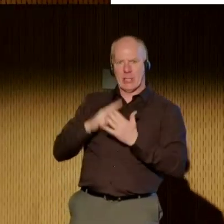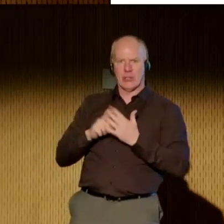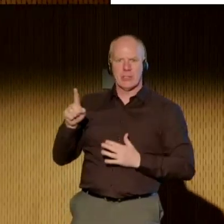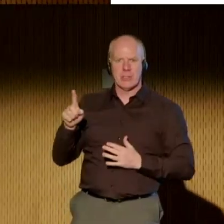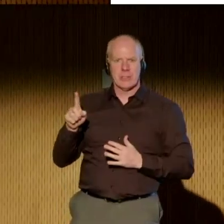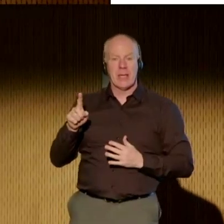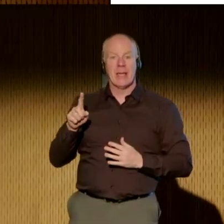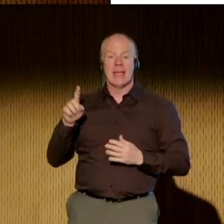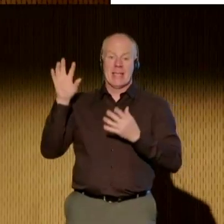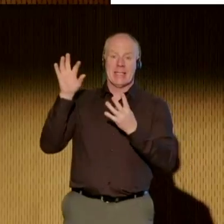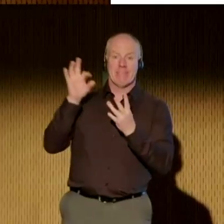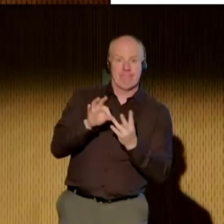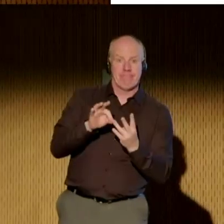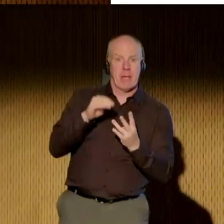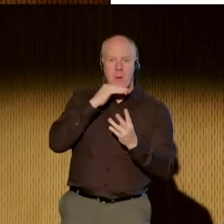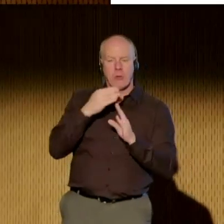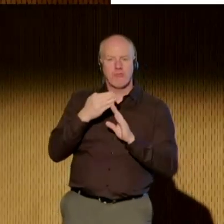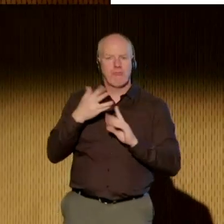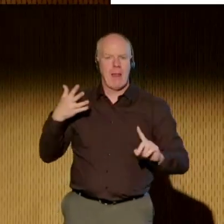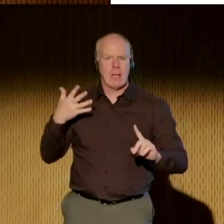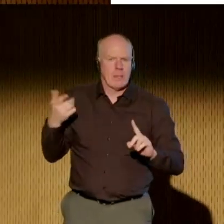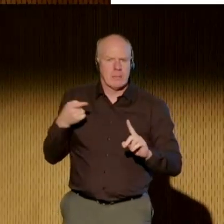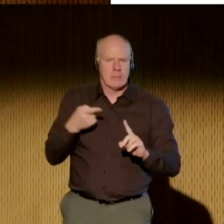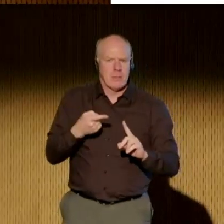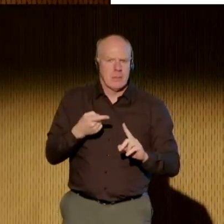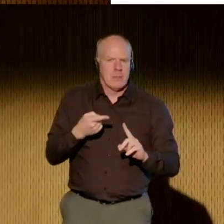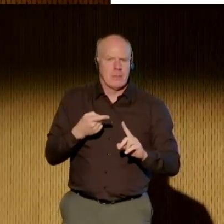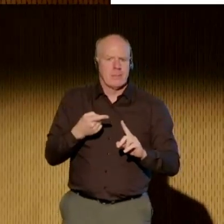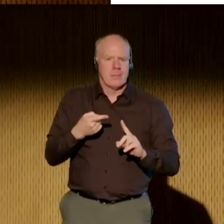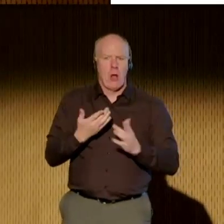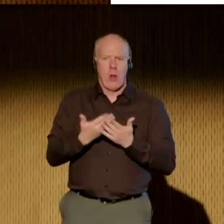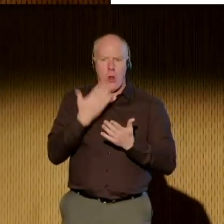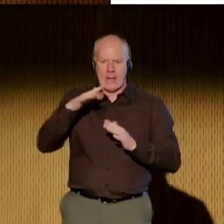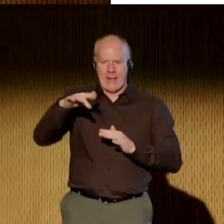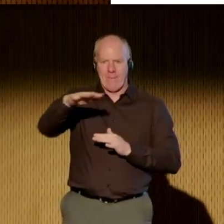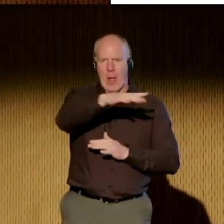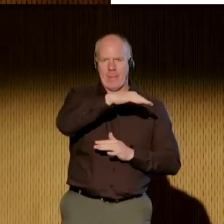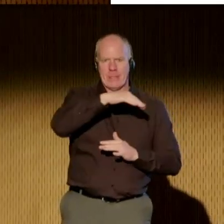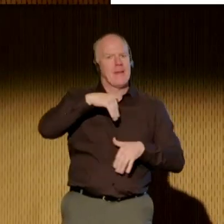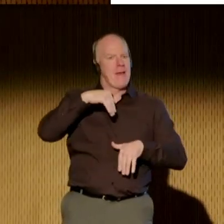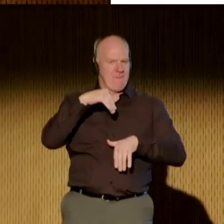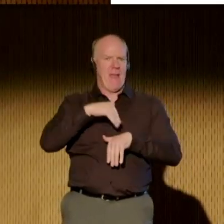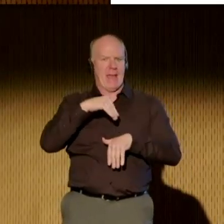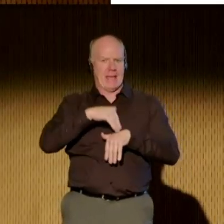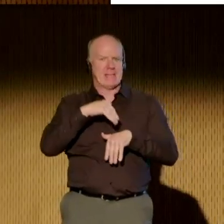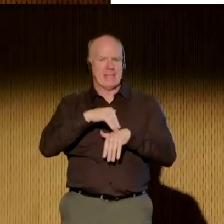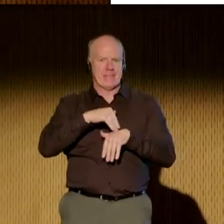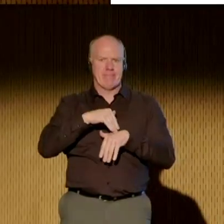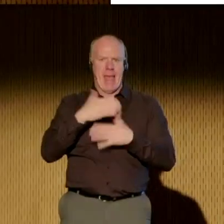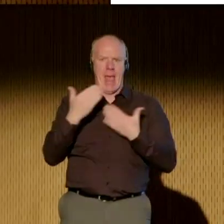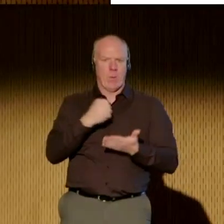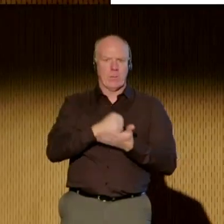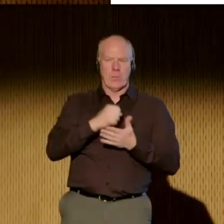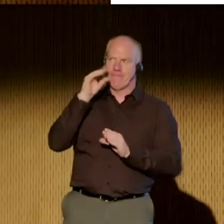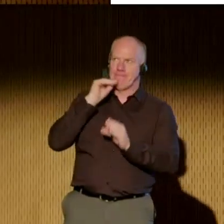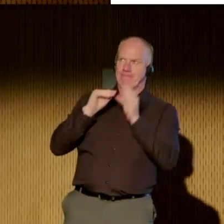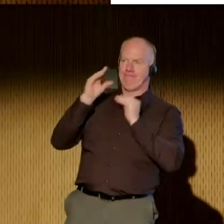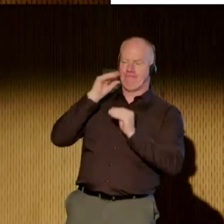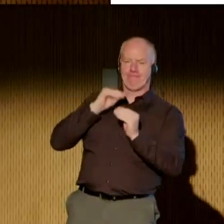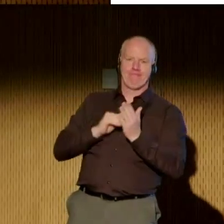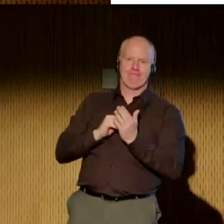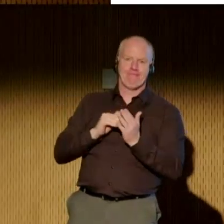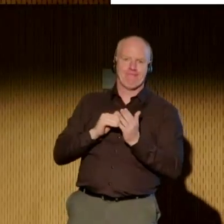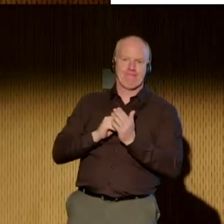this pillar is the recognition that the learning environments do have a great effect on well-being,